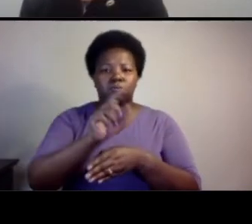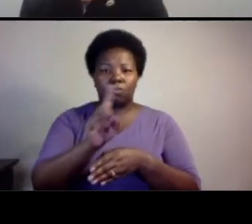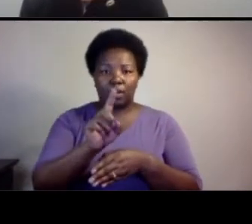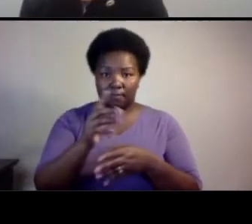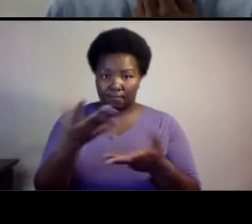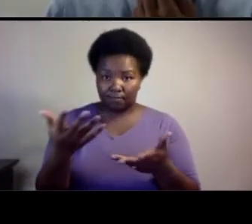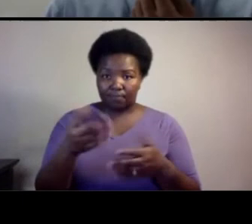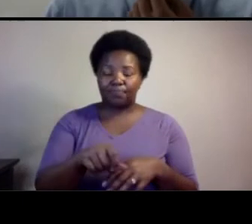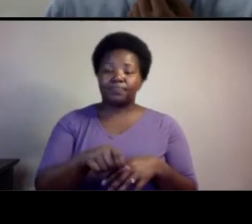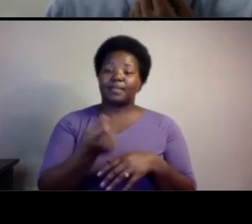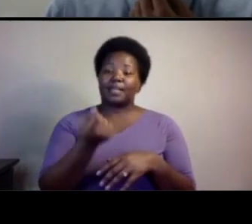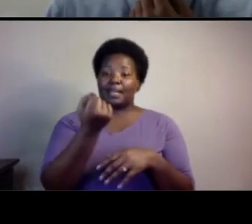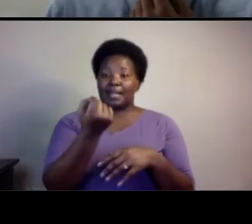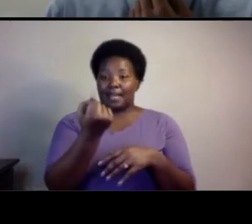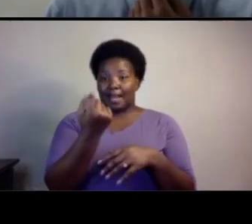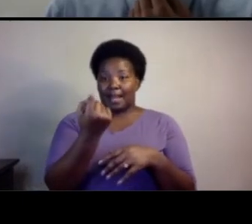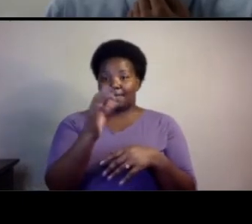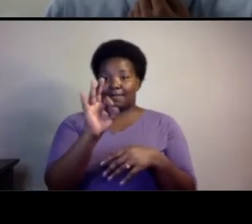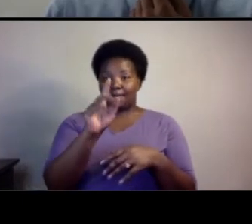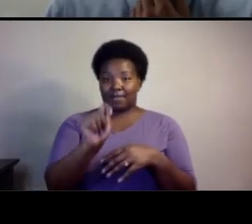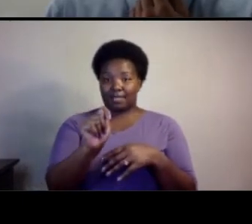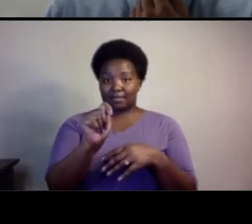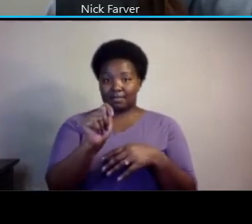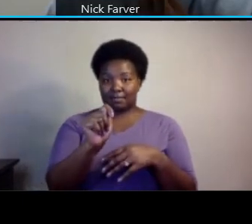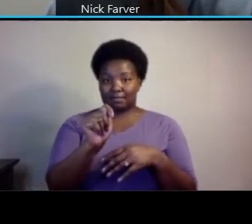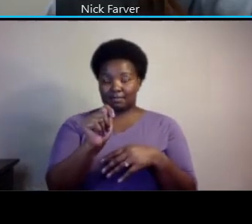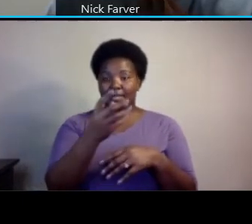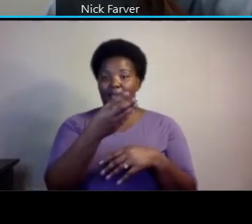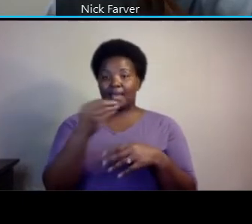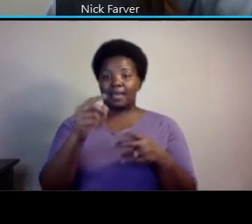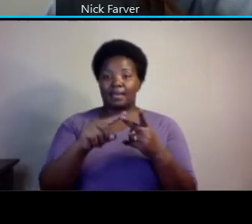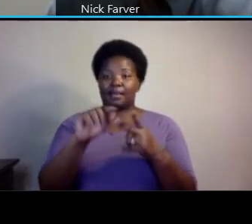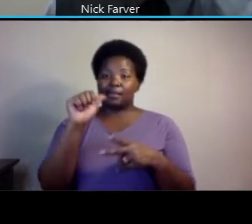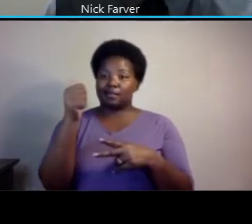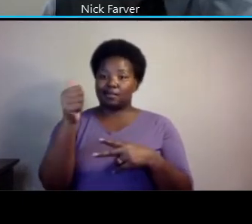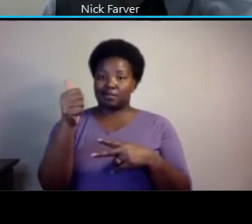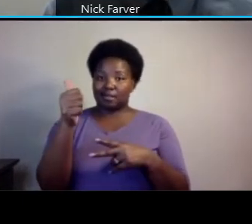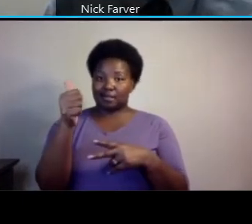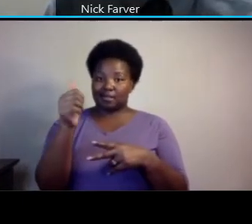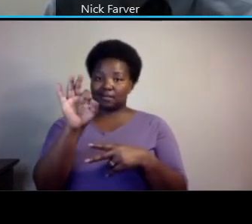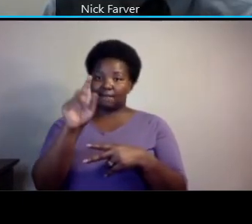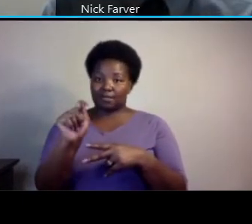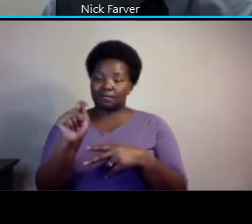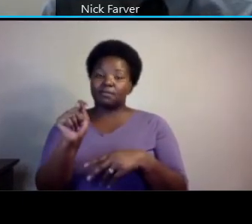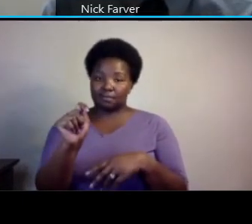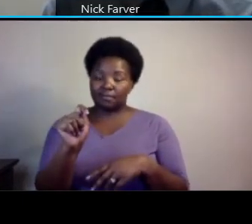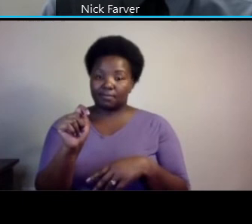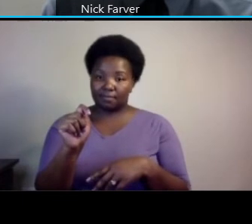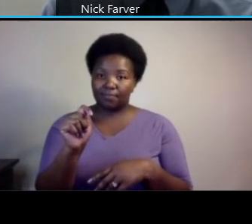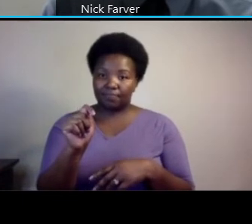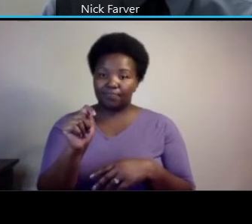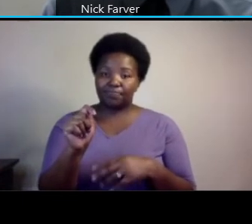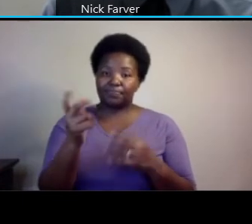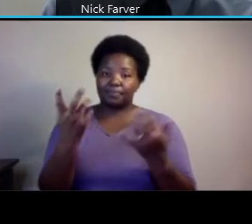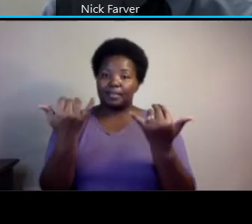and turn lanes will be 10 feet wide plus minus so and that is actually on new york avenue